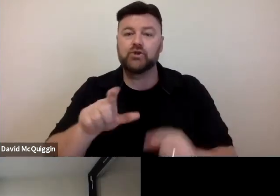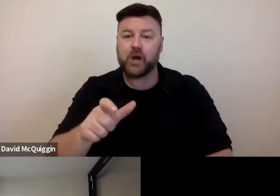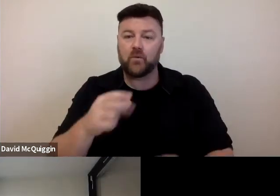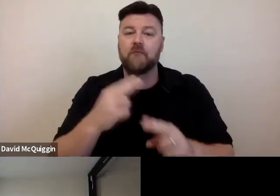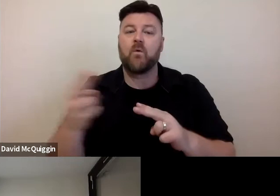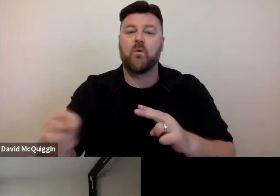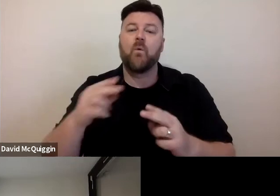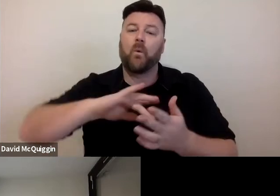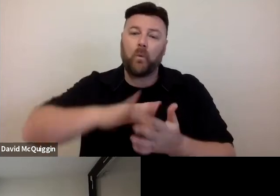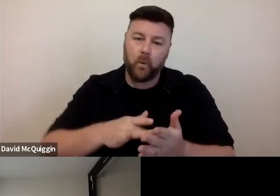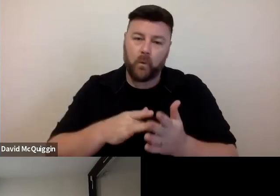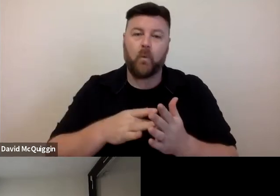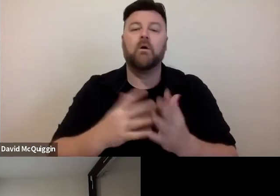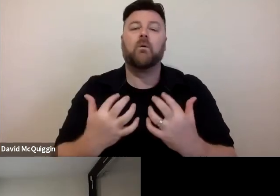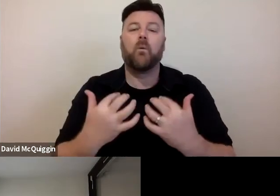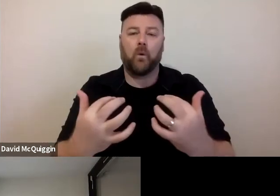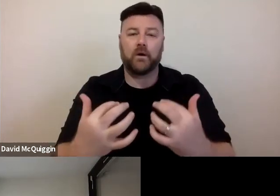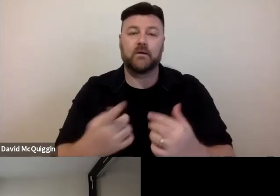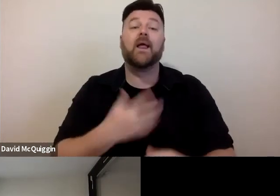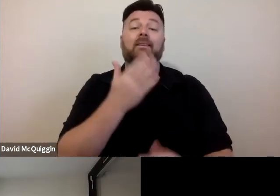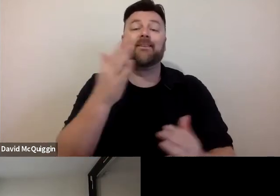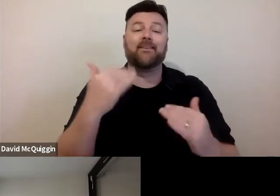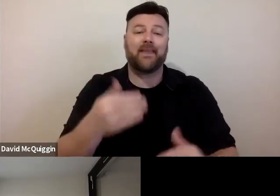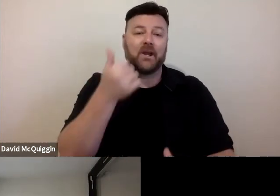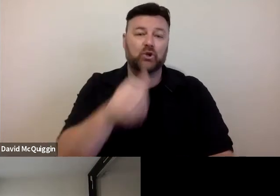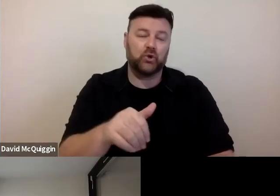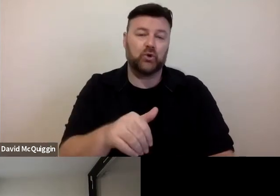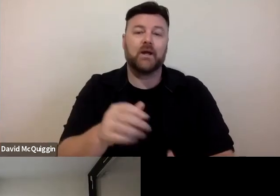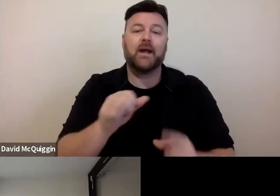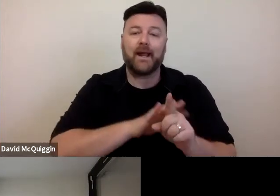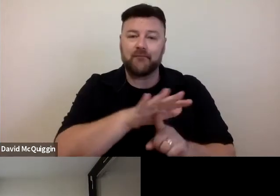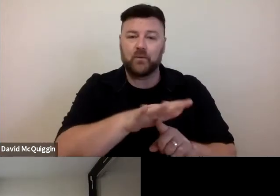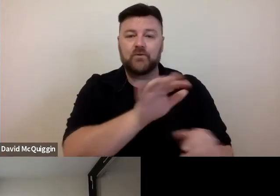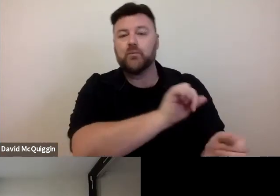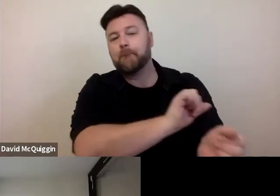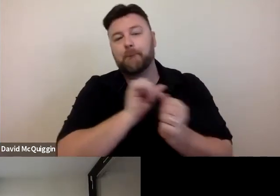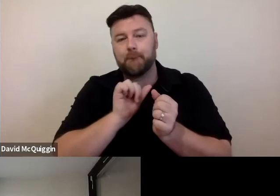and then use influencers to borrow channels. So, as an example, for